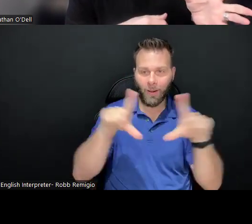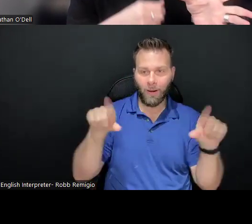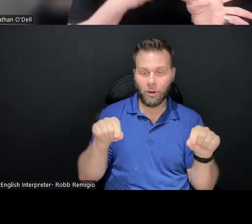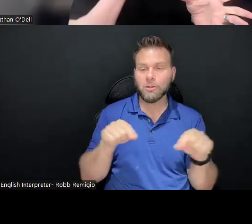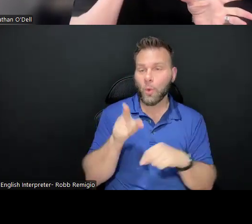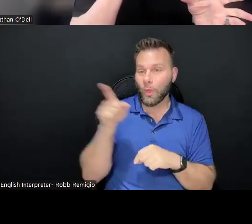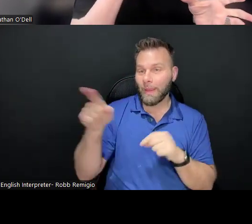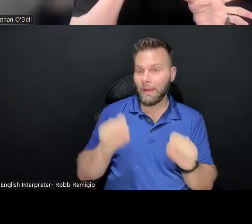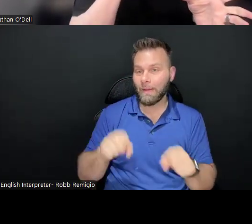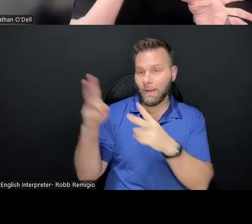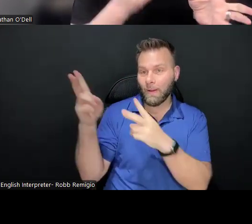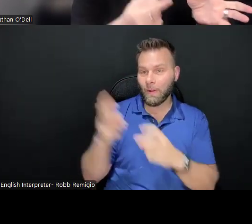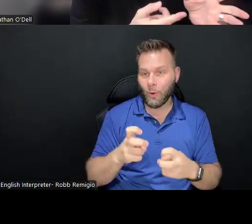professionals to download that